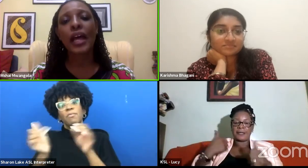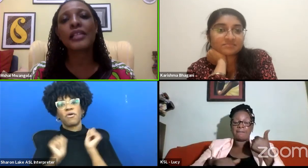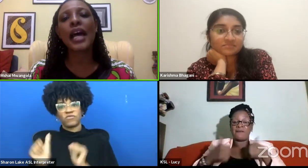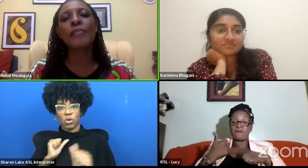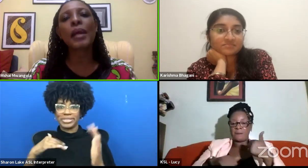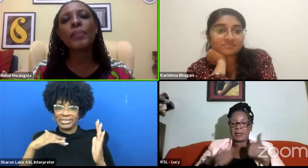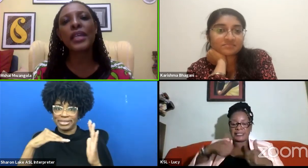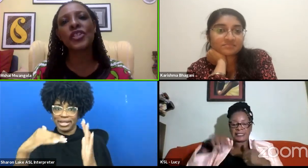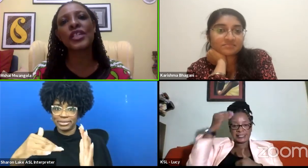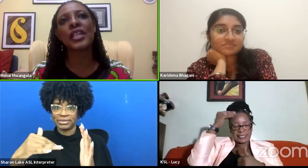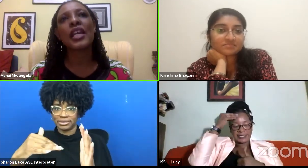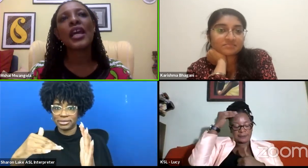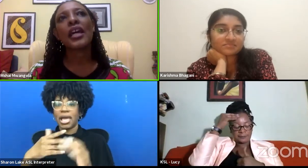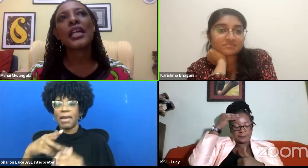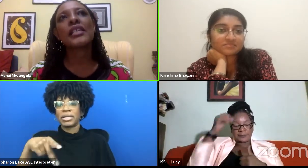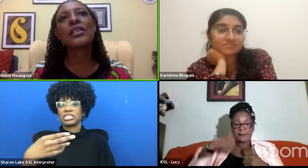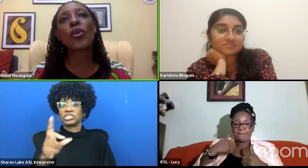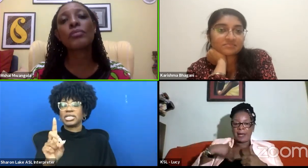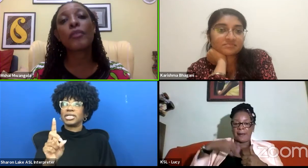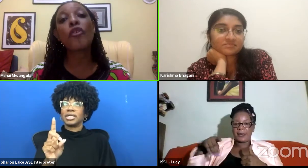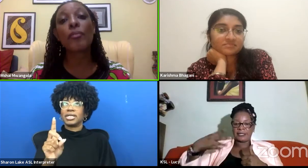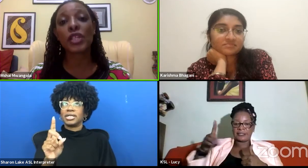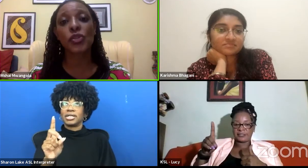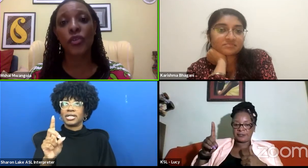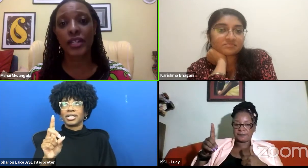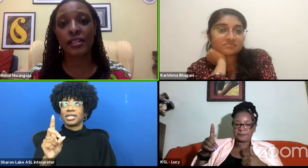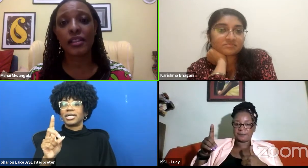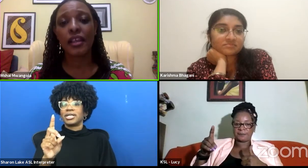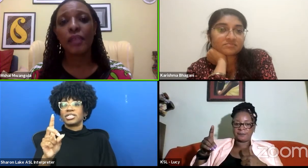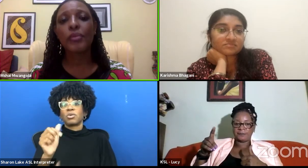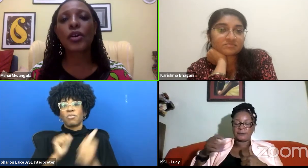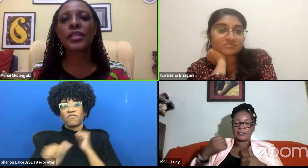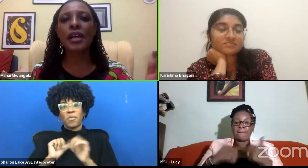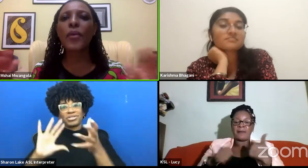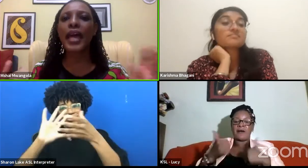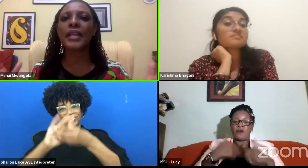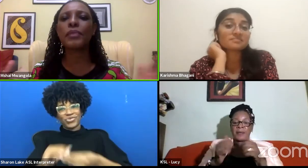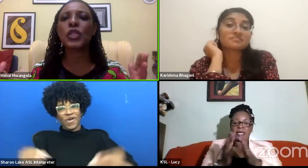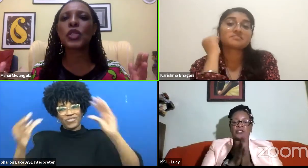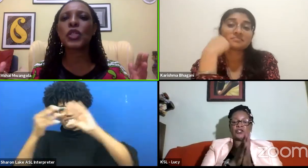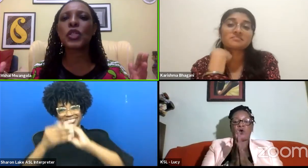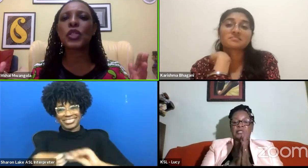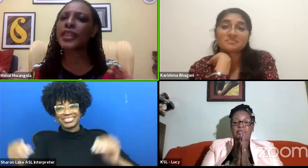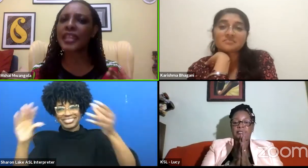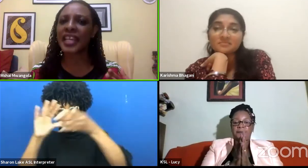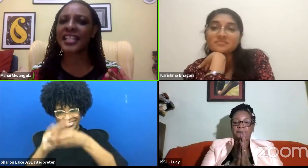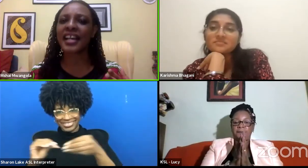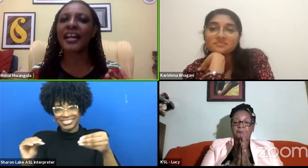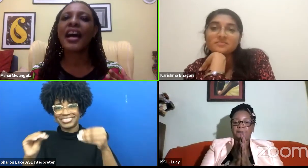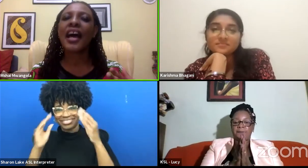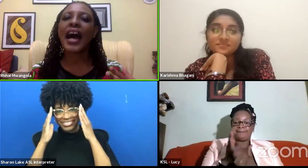And my PhD is on performing stories because somewhere in between doing theater,